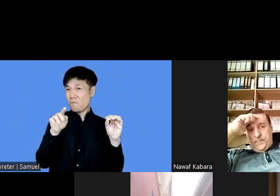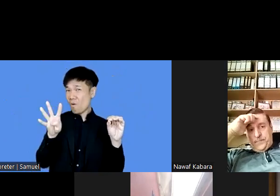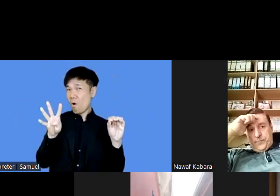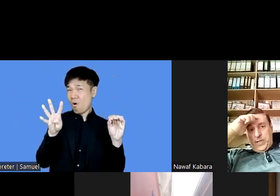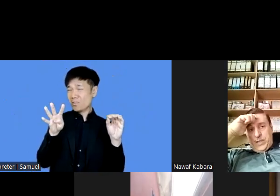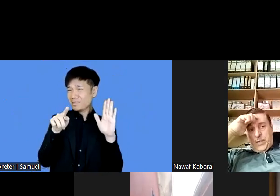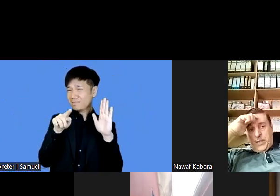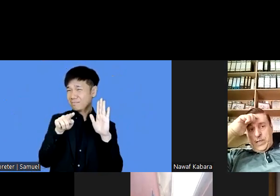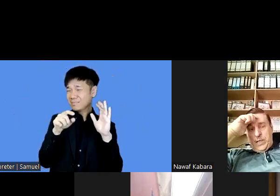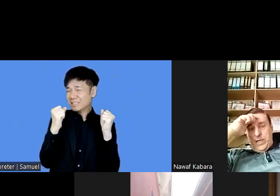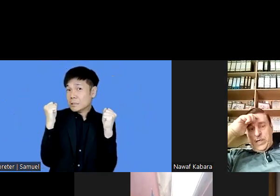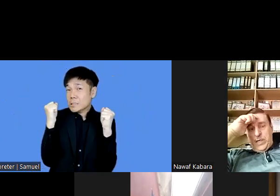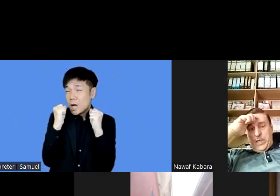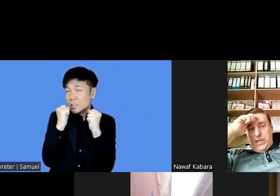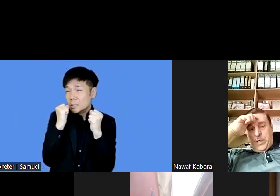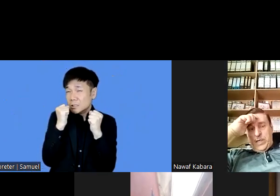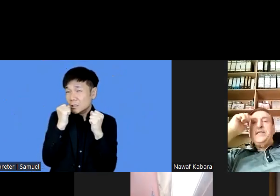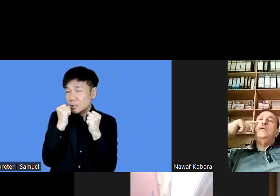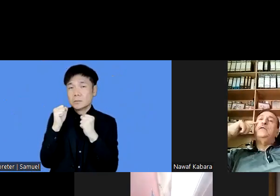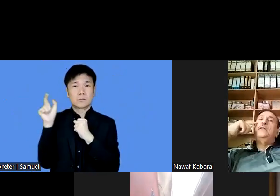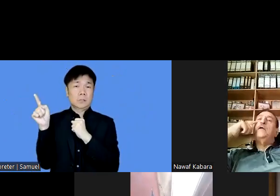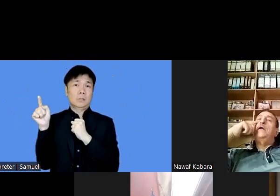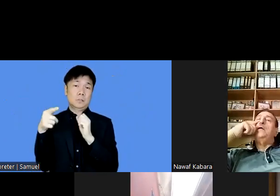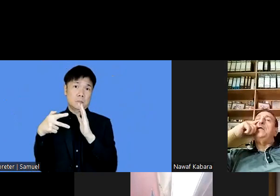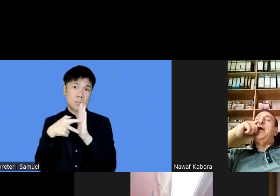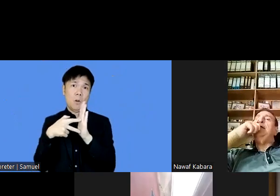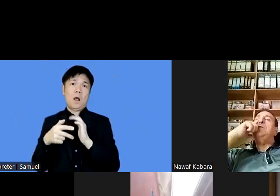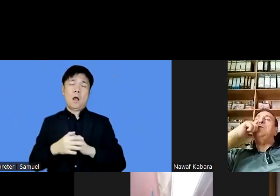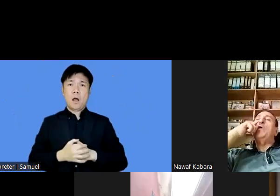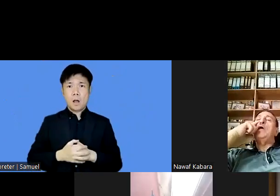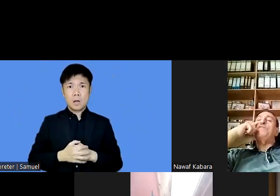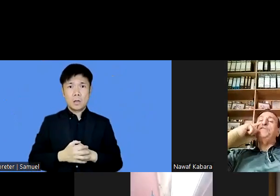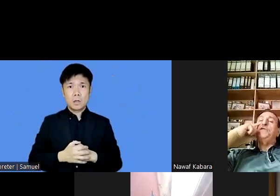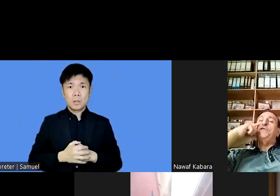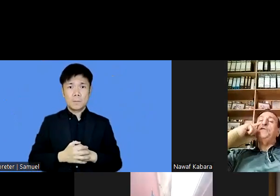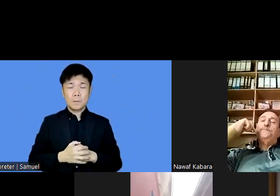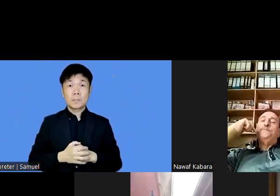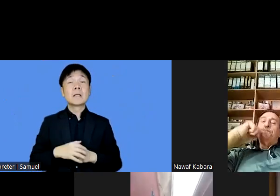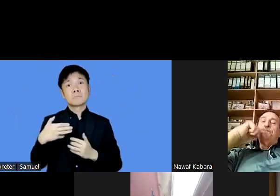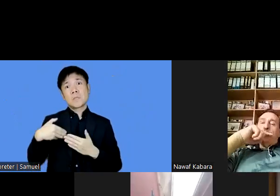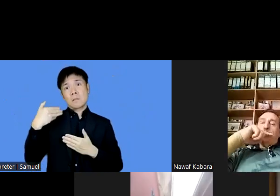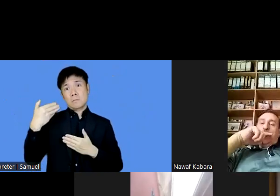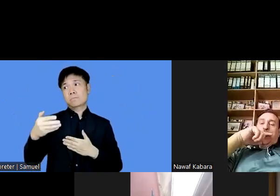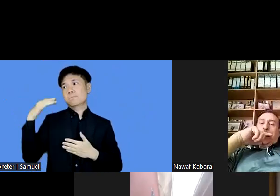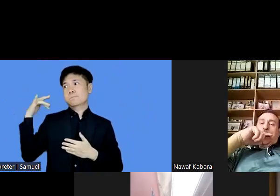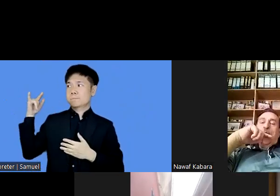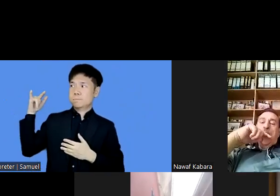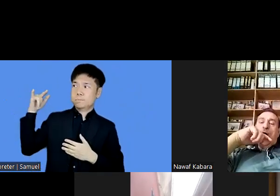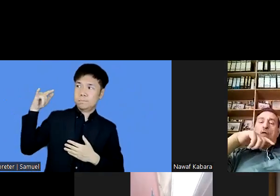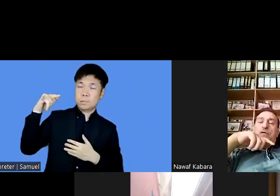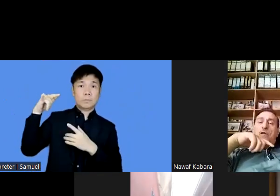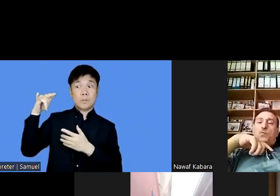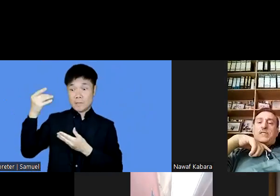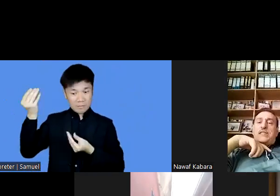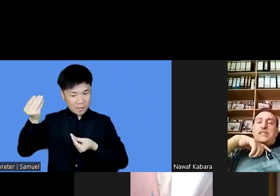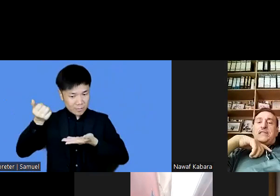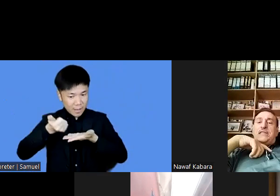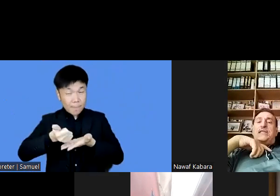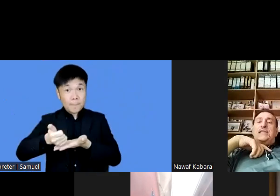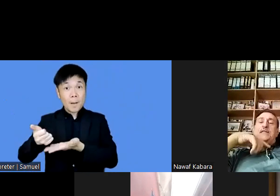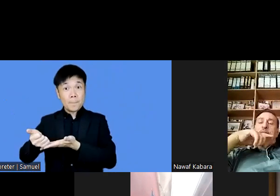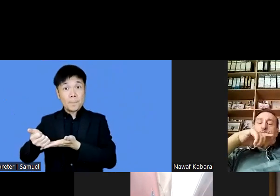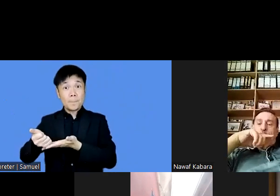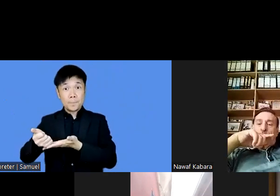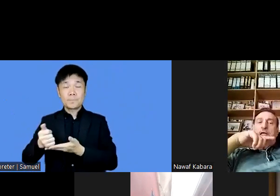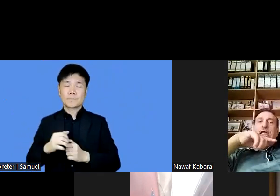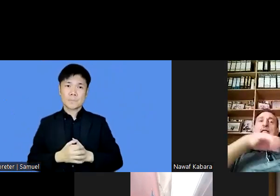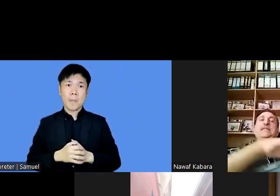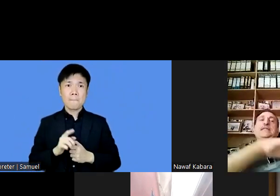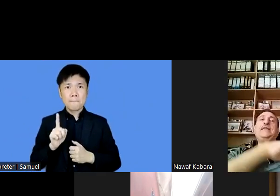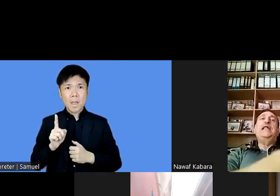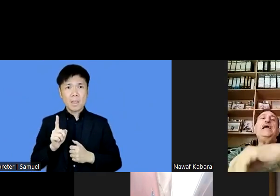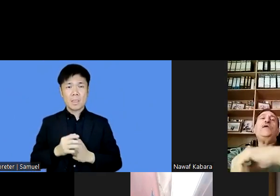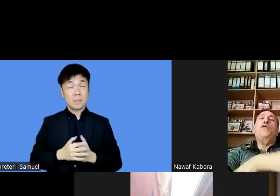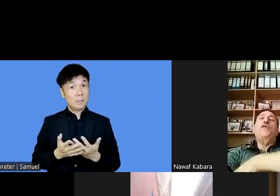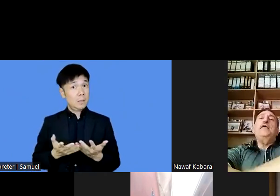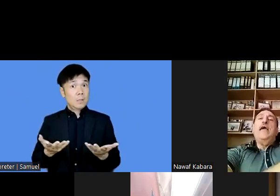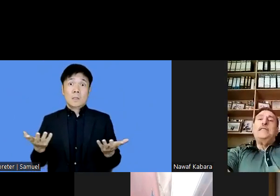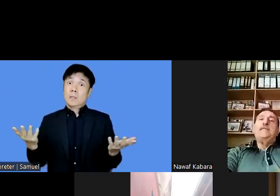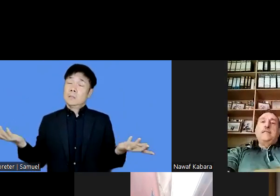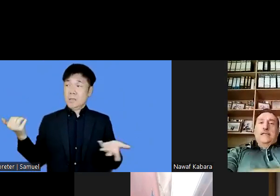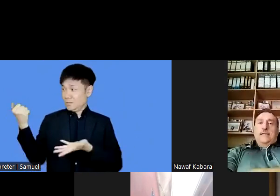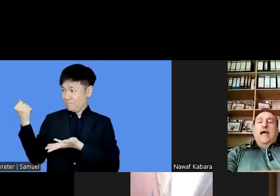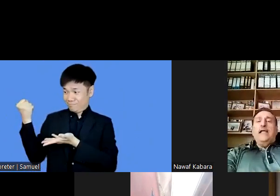Aid started to arrive to Syria; however, what is interesting is the lack of any aid directly